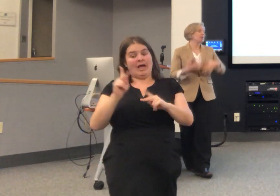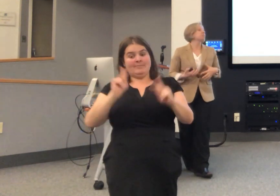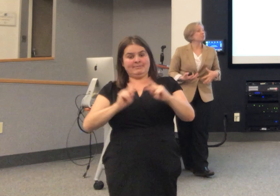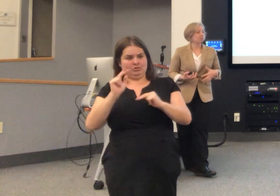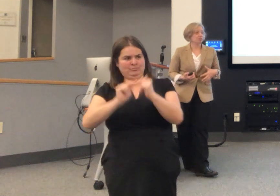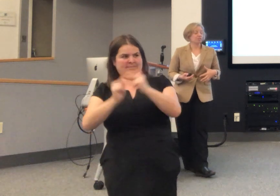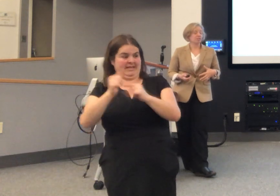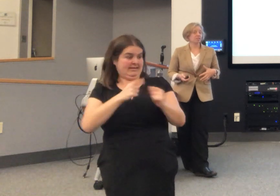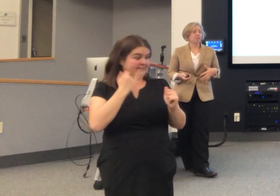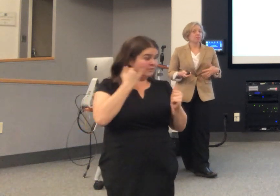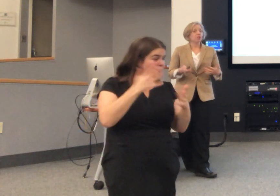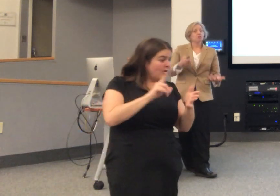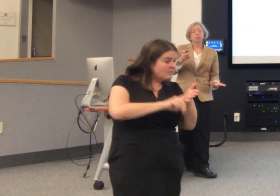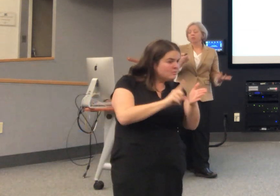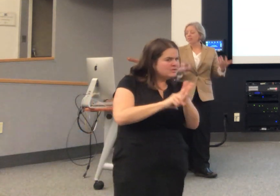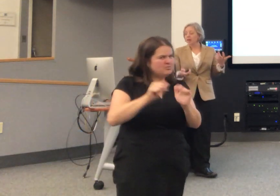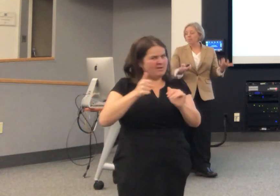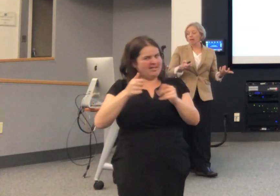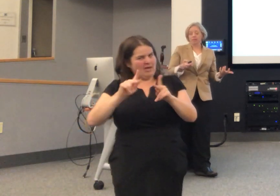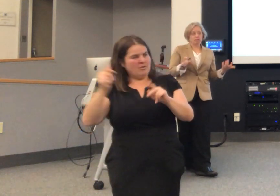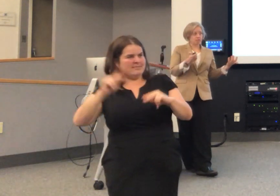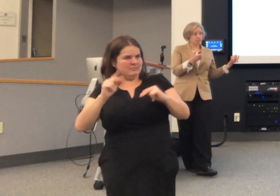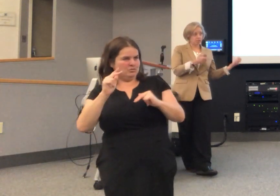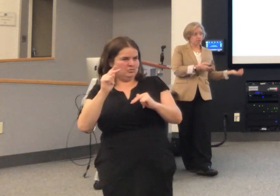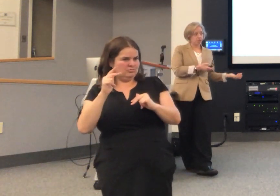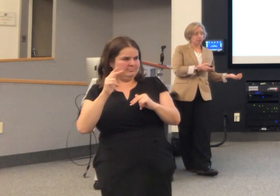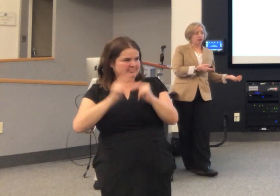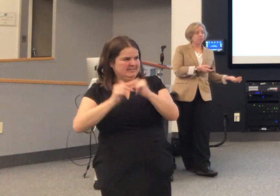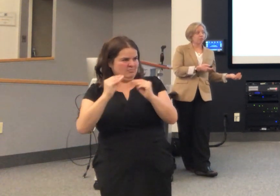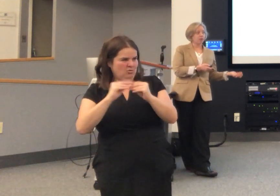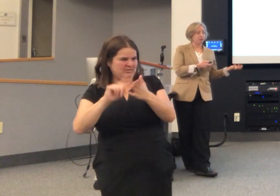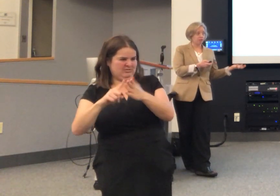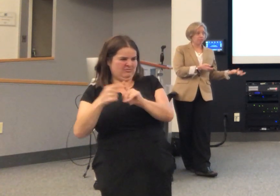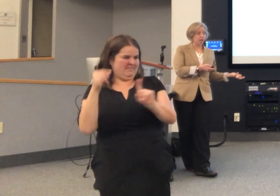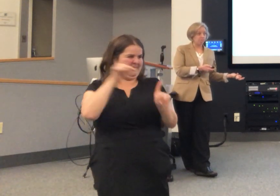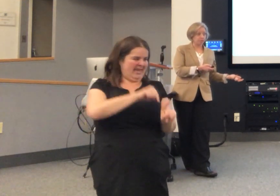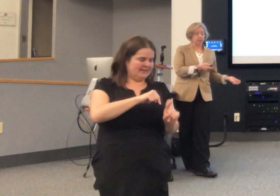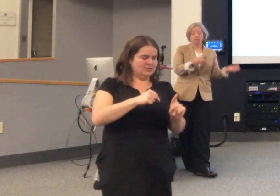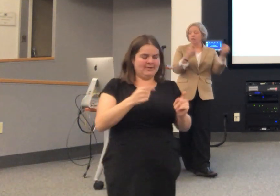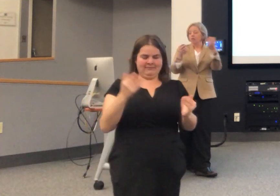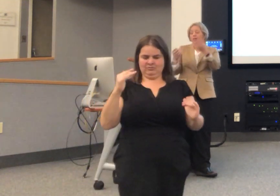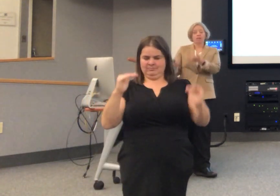to be able to do those things. So we get that balance between copyright, and monopoly,